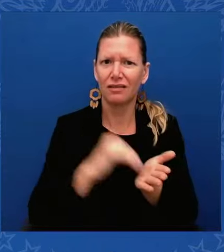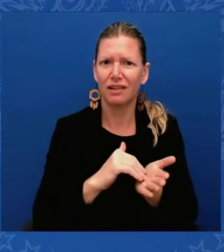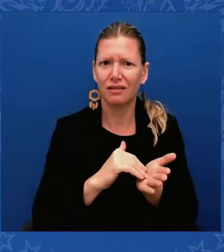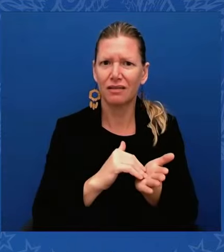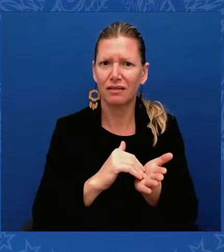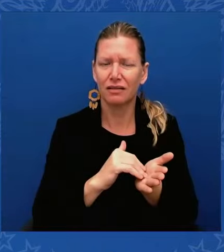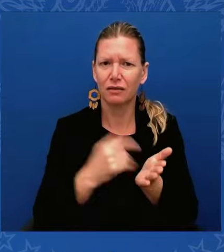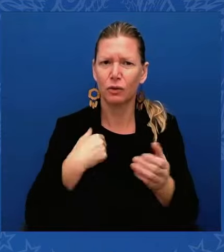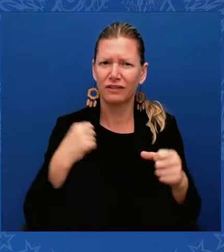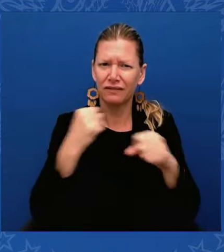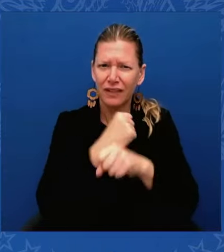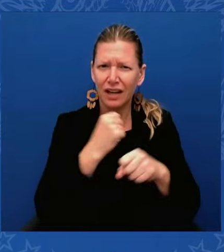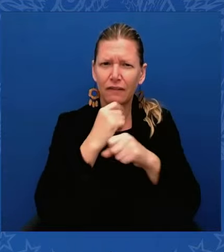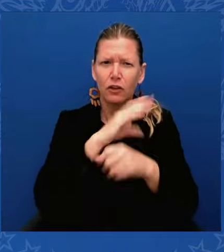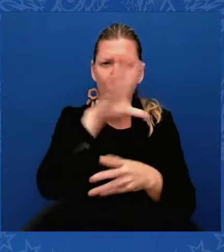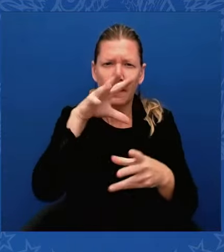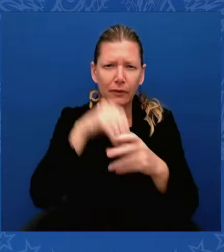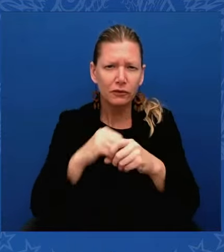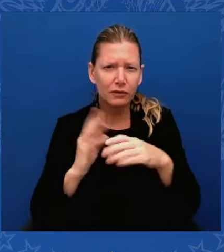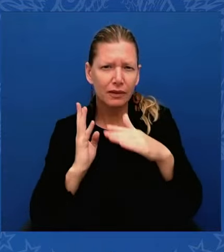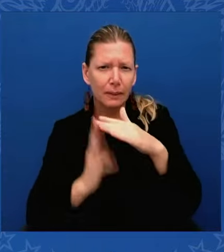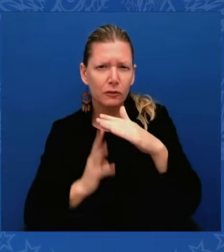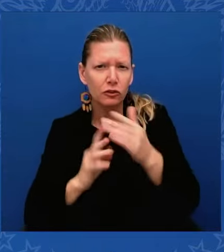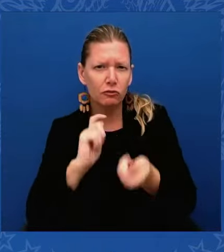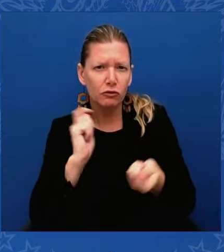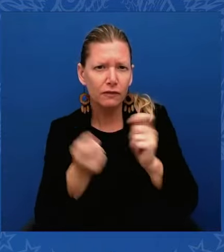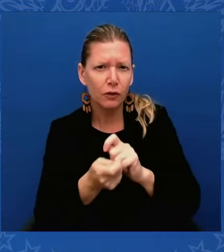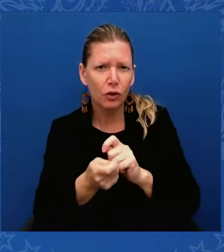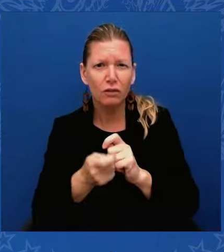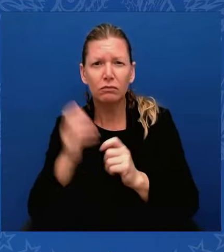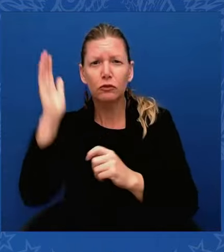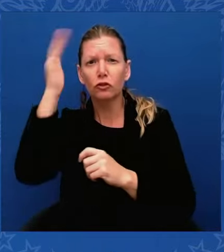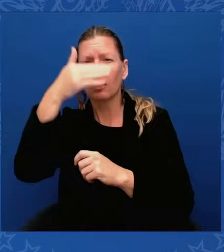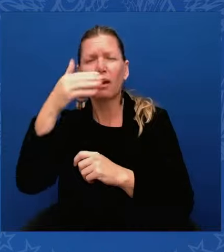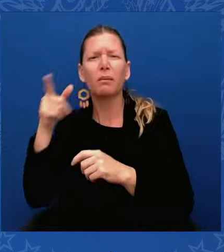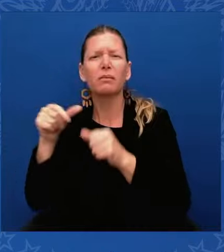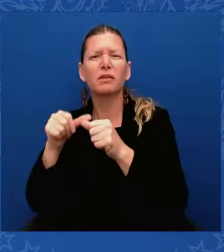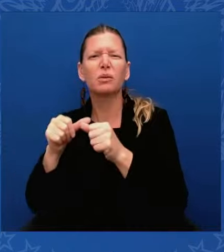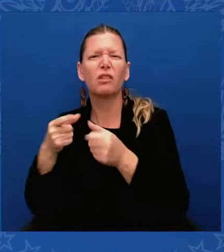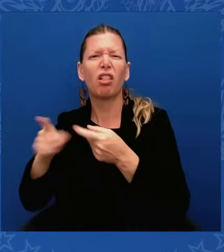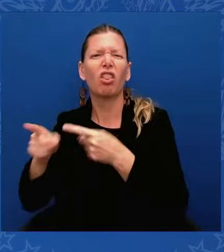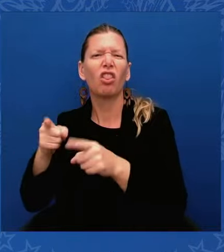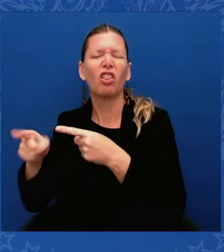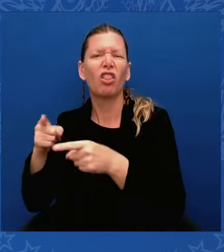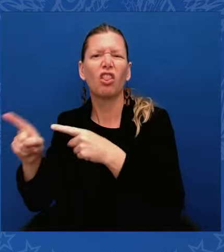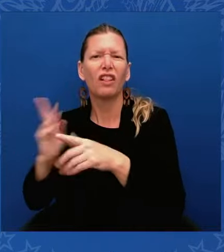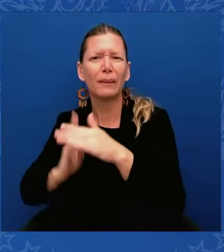He talks about immigrants as rapists and murderers. His words, not mine. He said they are not people.